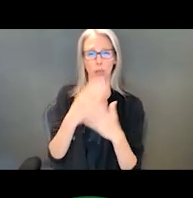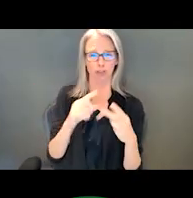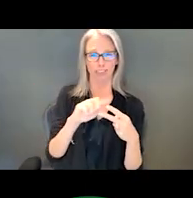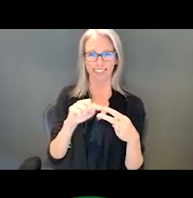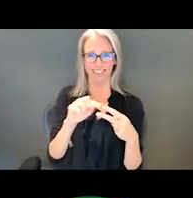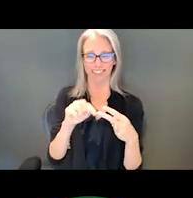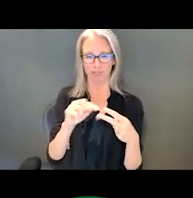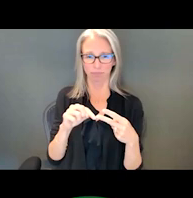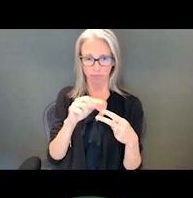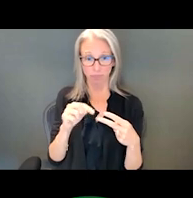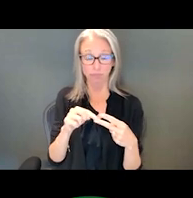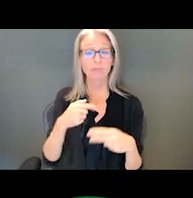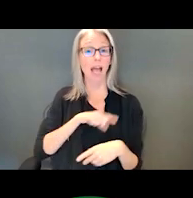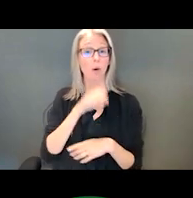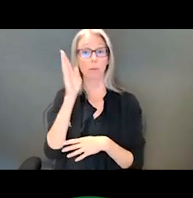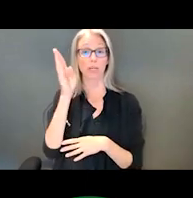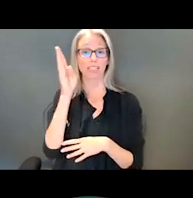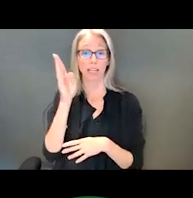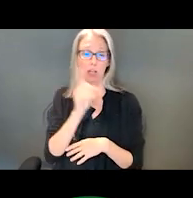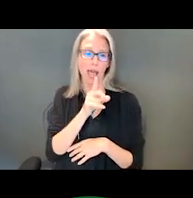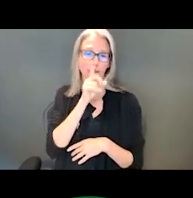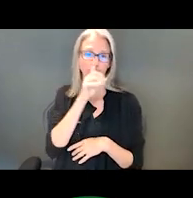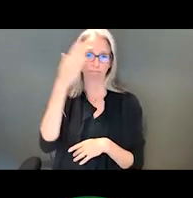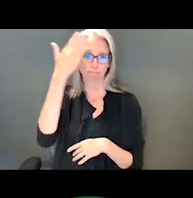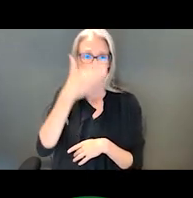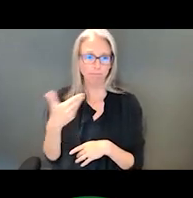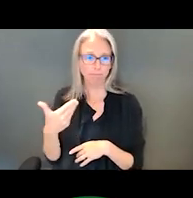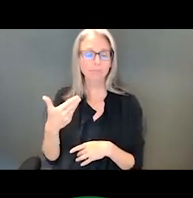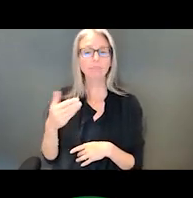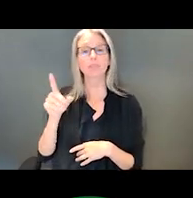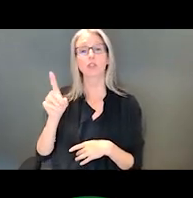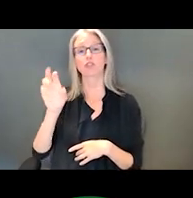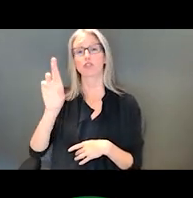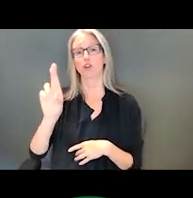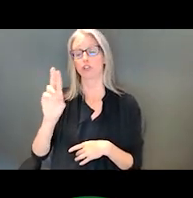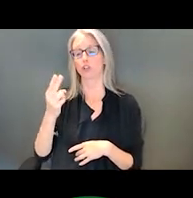They've advanced us pretty far down the road. In developing some dashboard and database,